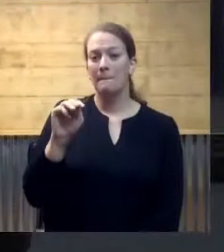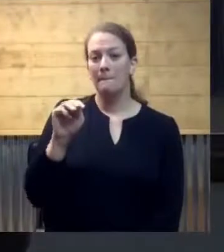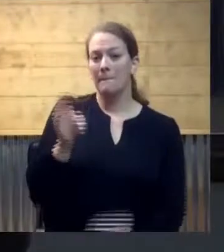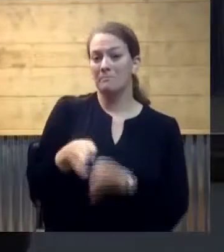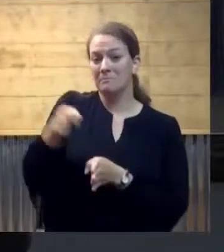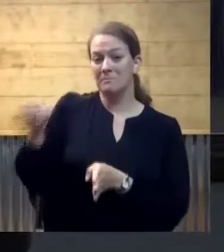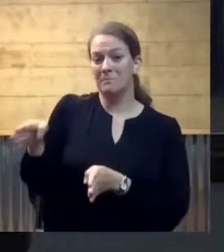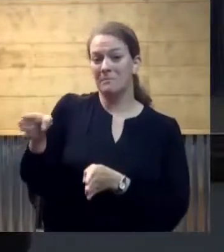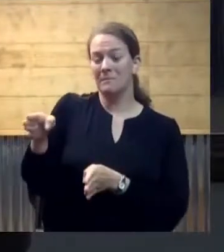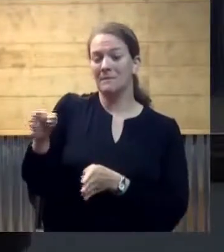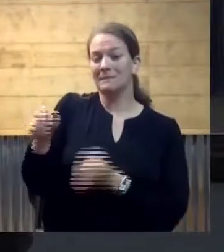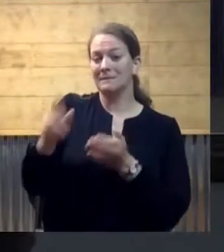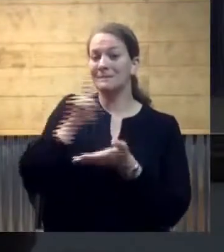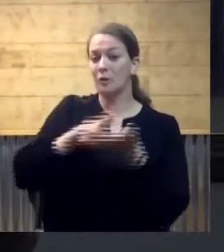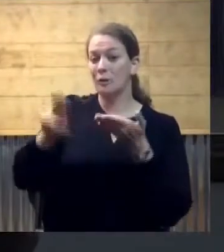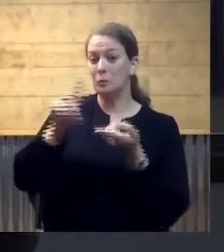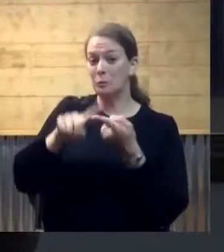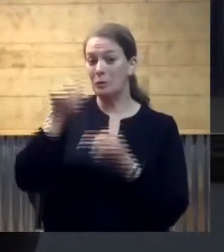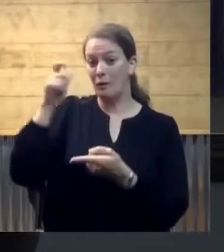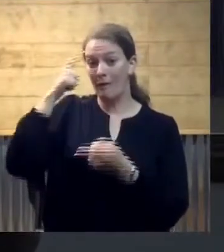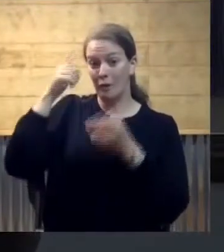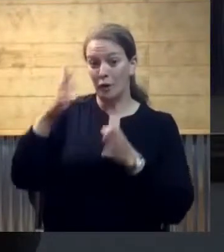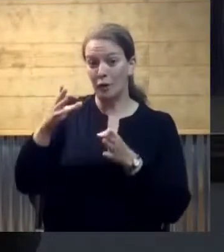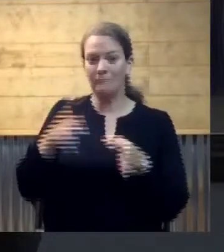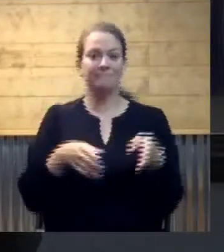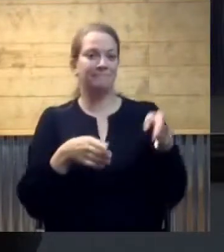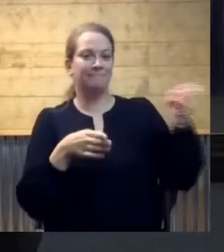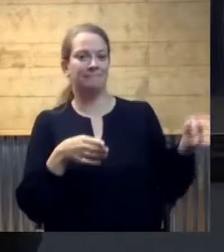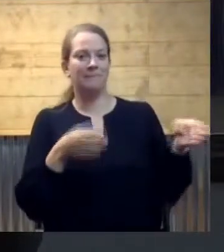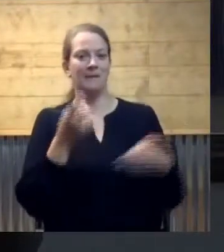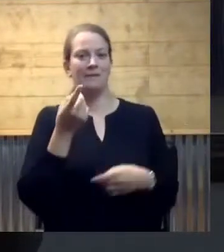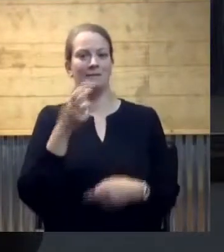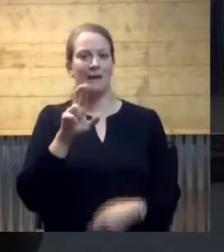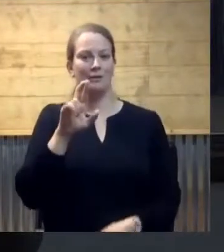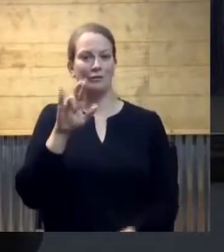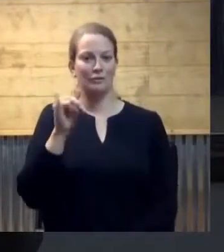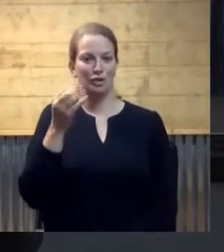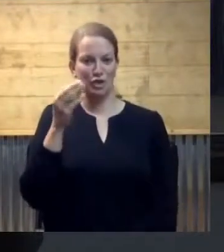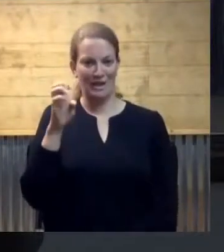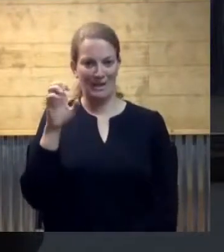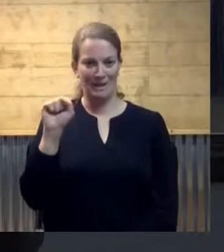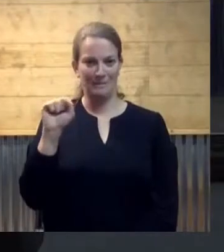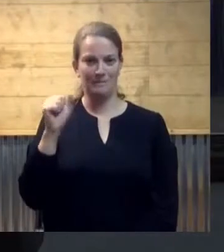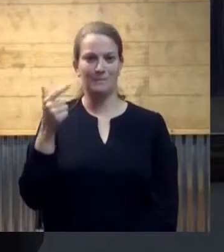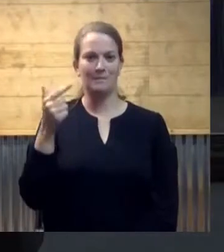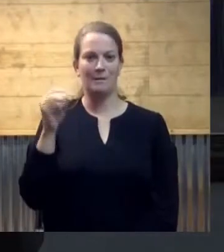GOOD MORNGS MORNING. A PLEASURE TO SEE ALL OF THESE SMILING FACES, ALL OF THESE MASKS. I HAVE THE SECRETARY OF THE